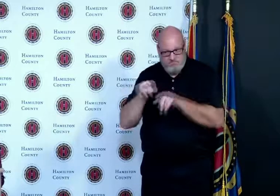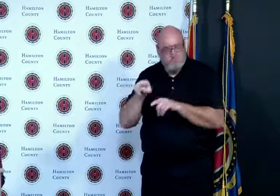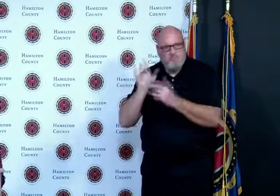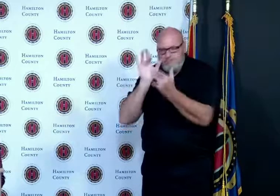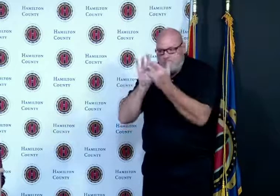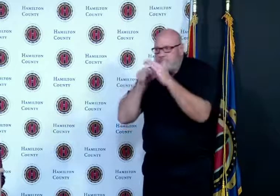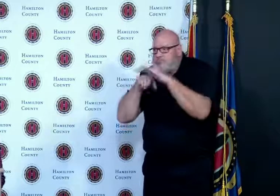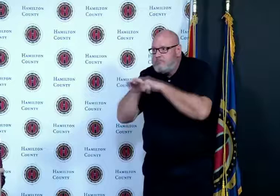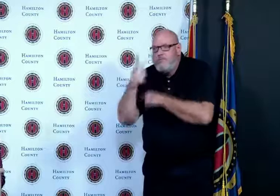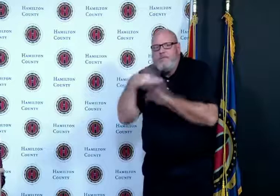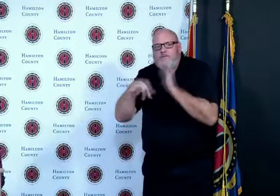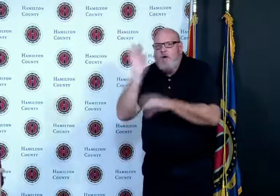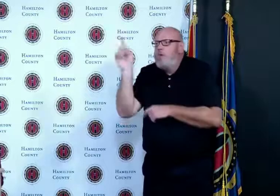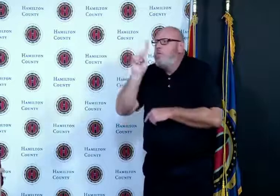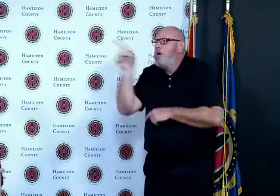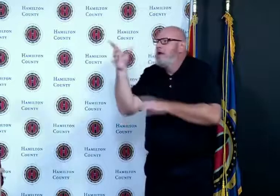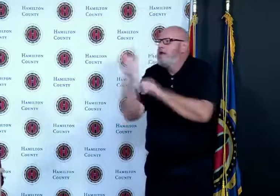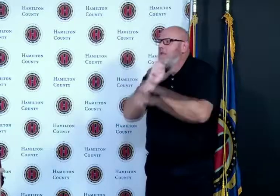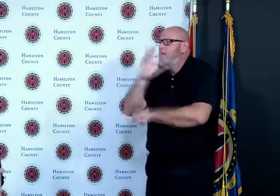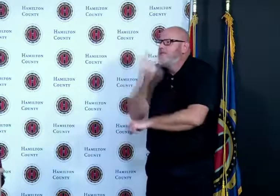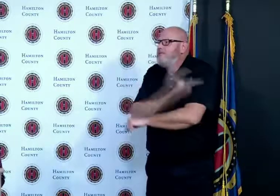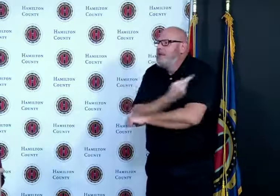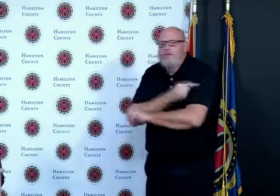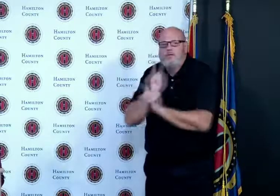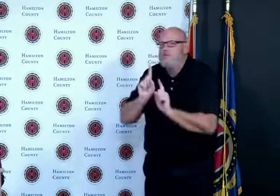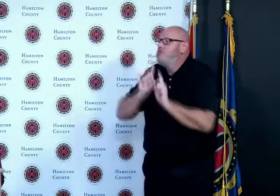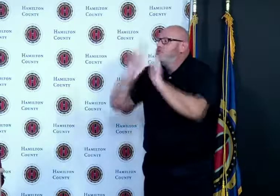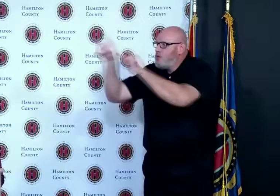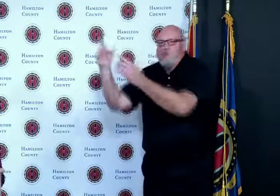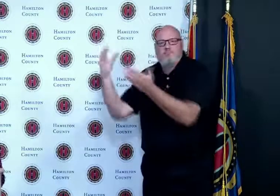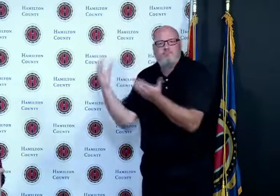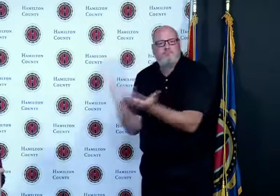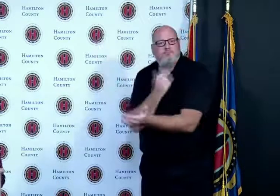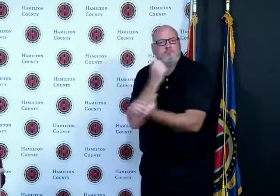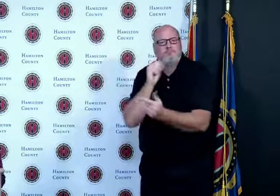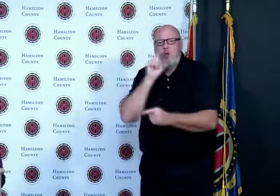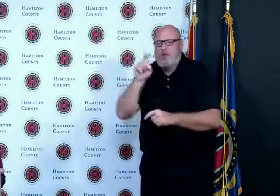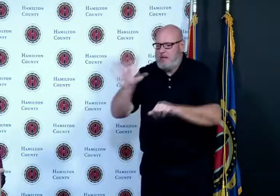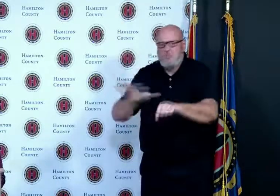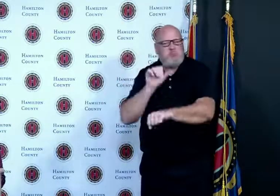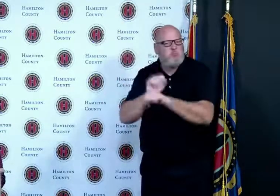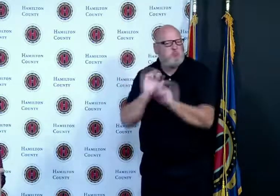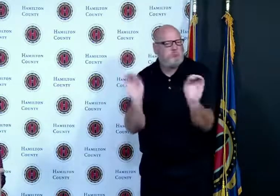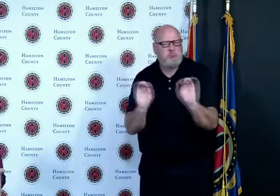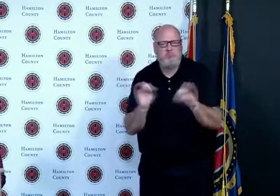know where you're going at the right time on weekdays walk-in appointments are available